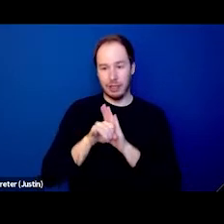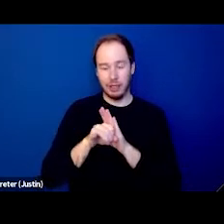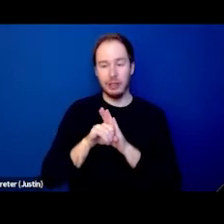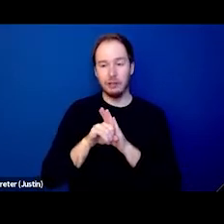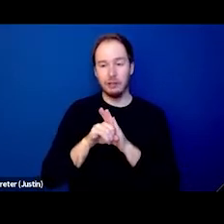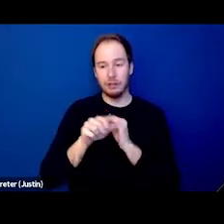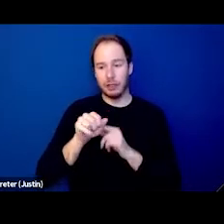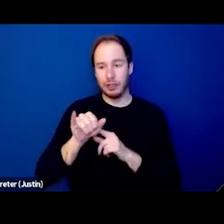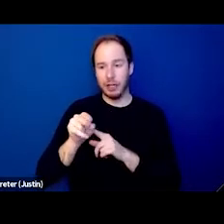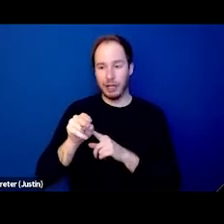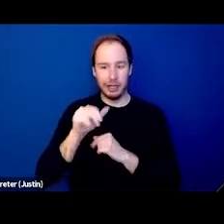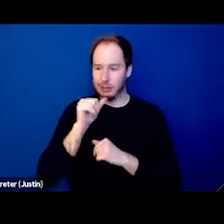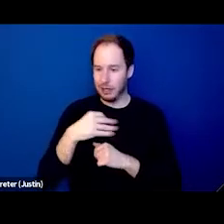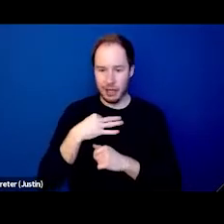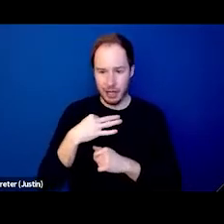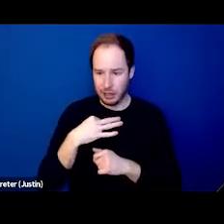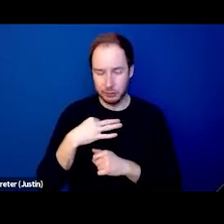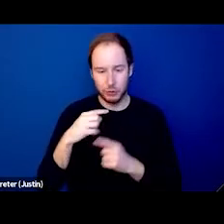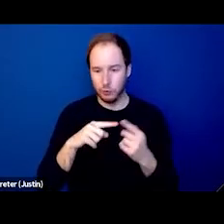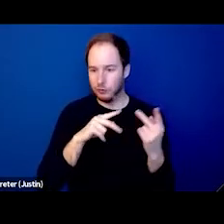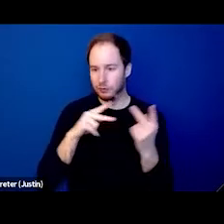but not be eligible to visit those clinics.